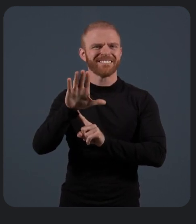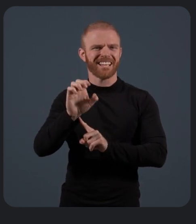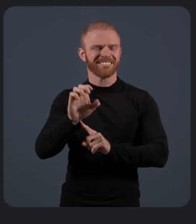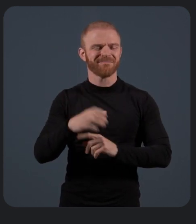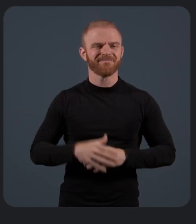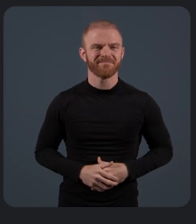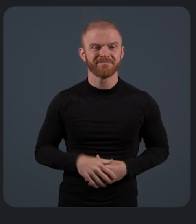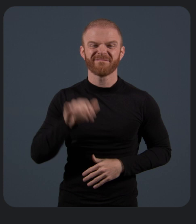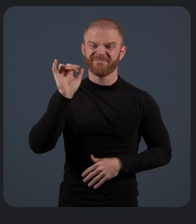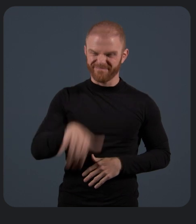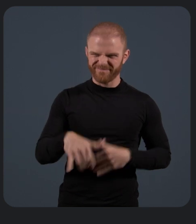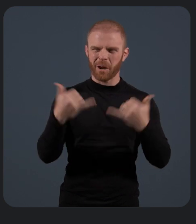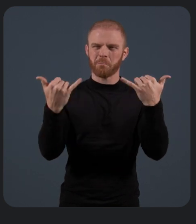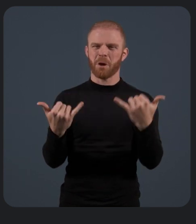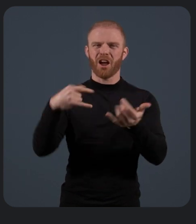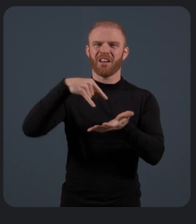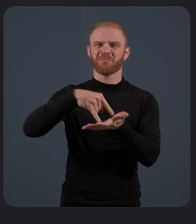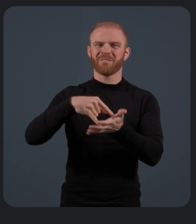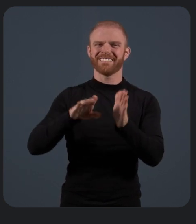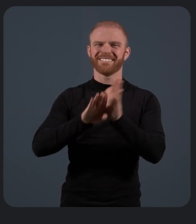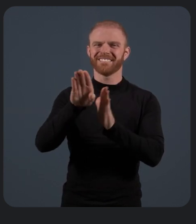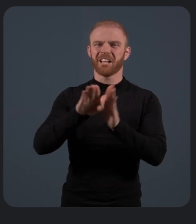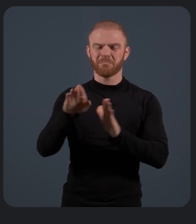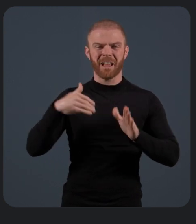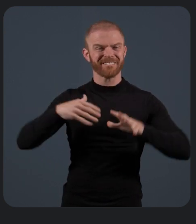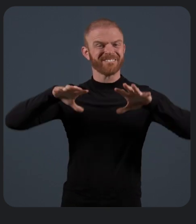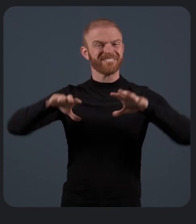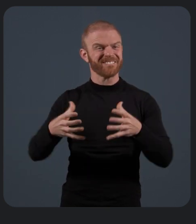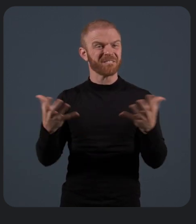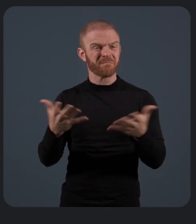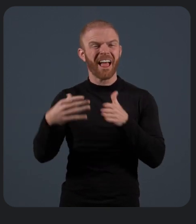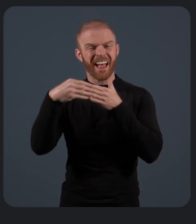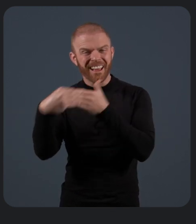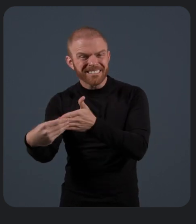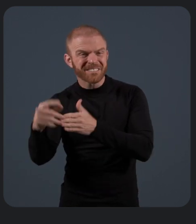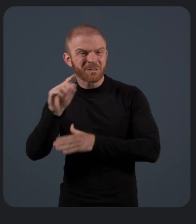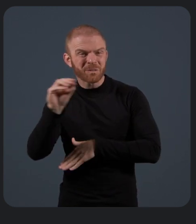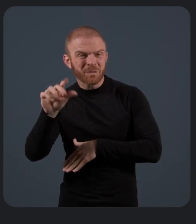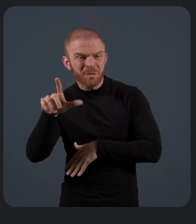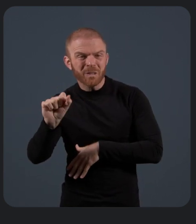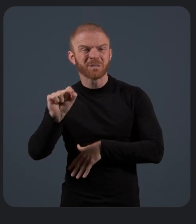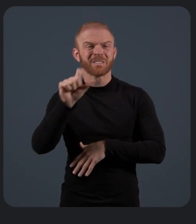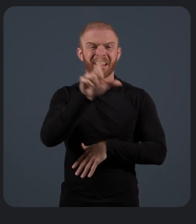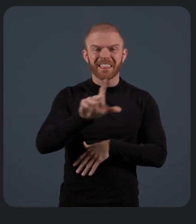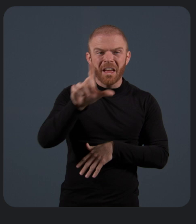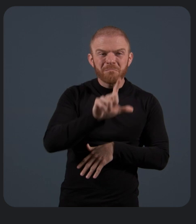This is modern Android development, a set of guidance, tools, and libraries that helps you build